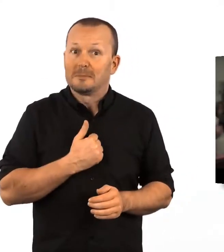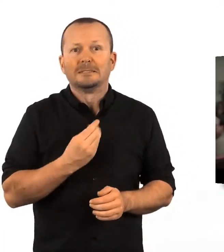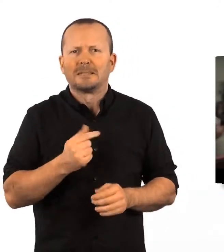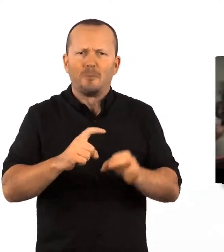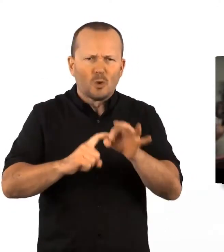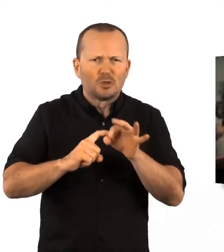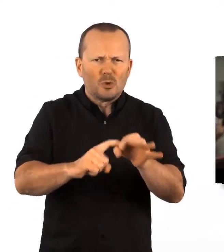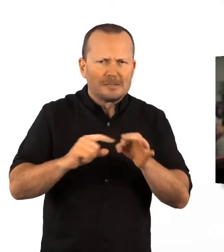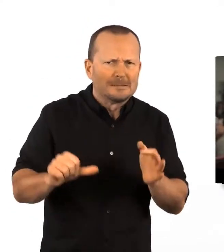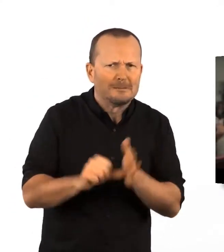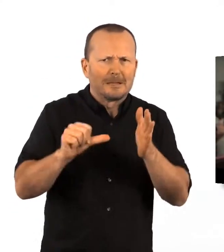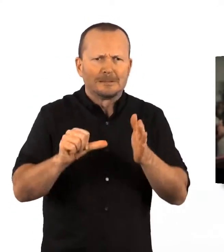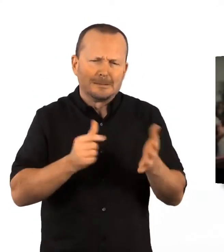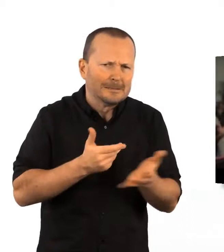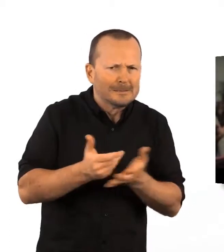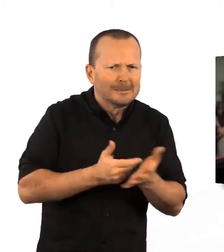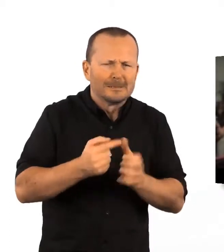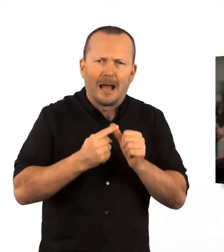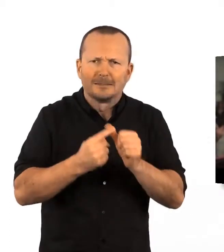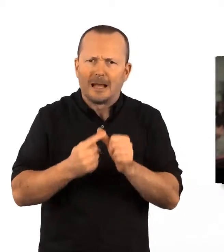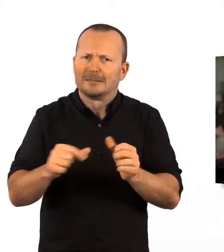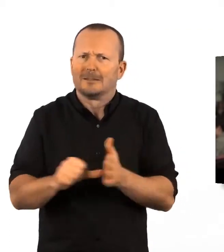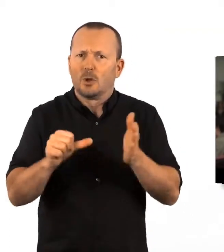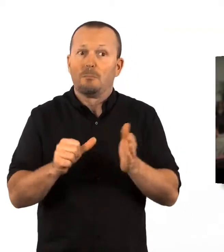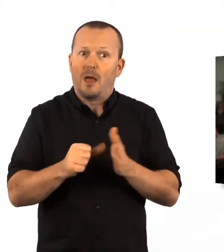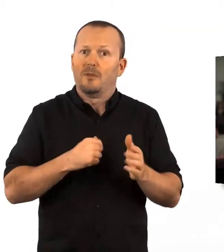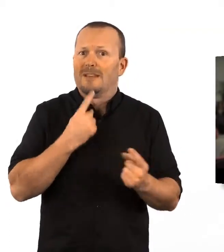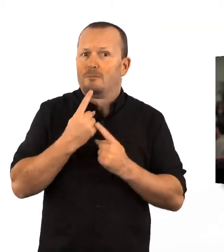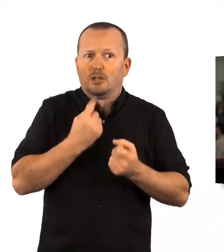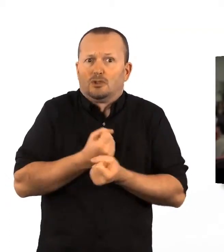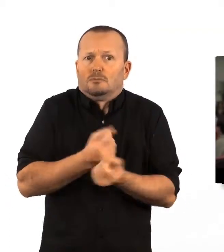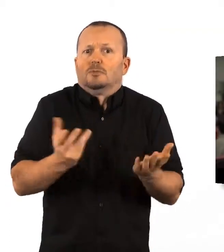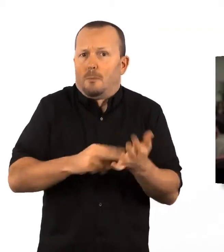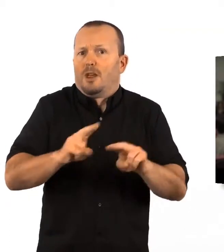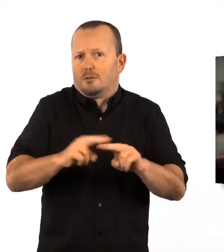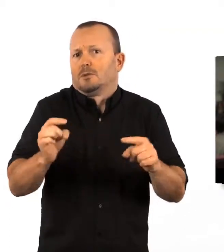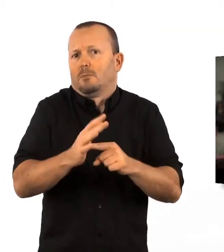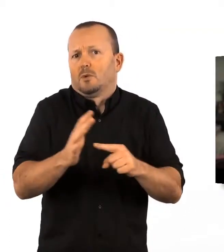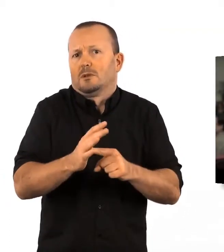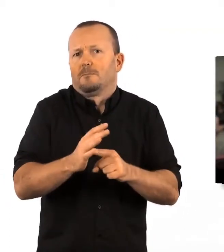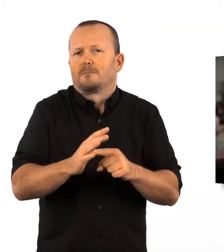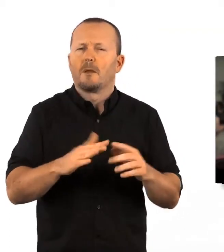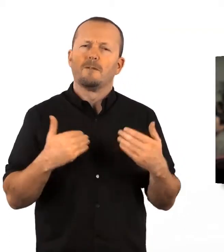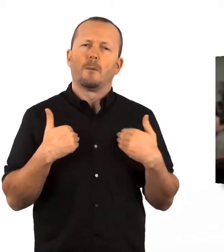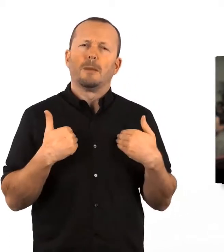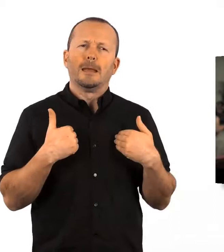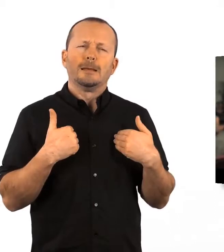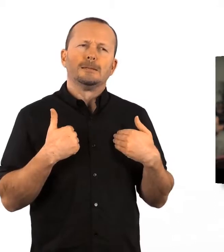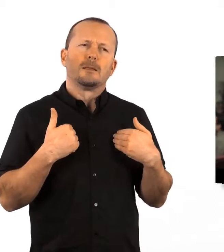but also brought food for thought to families. Ultimately for me, it’s about bringing information